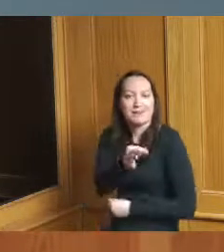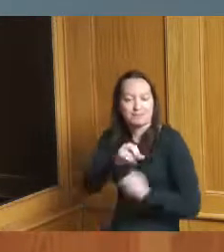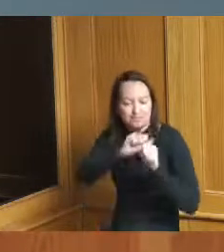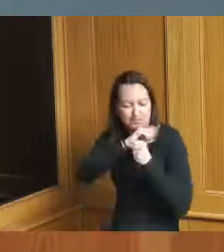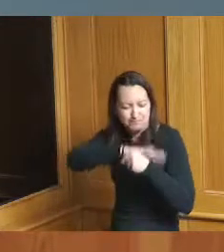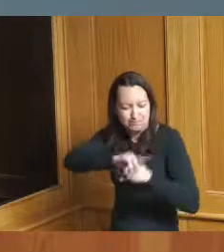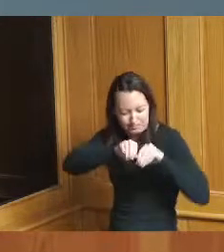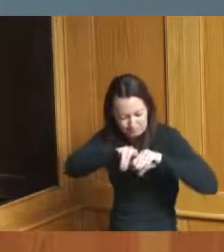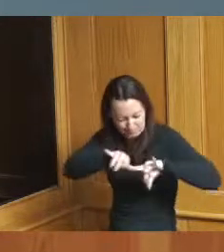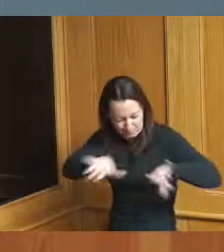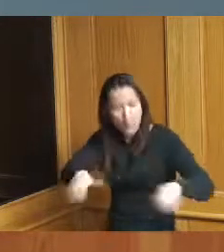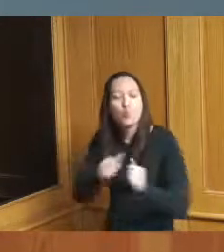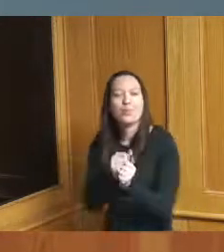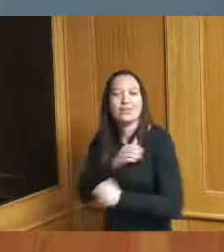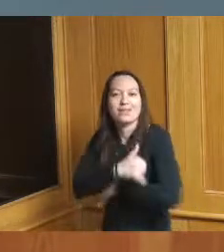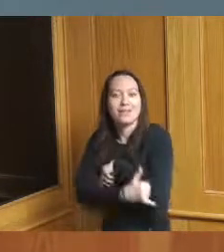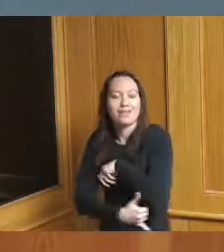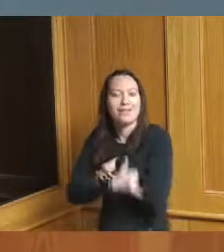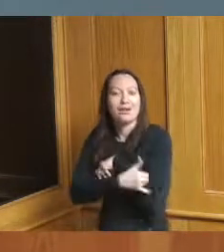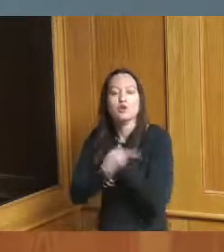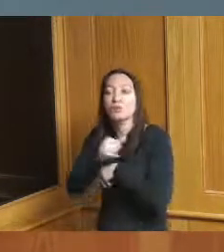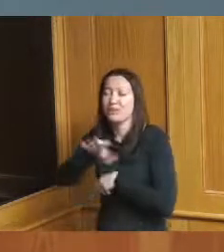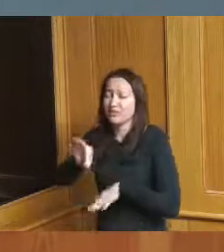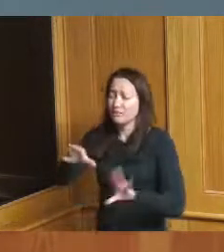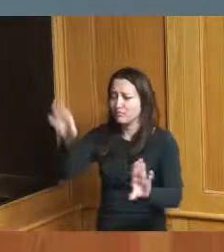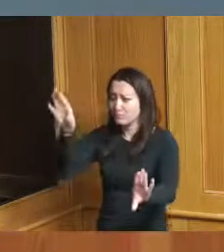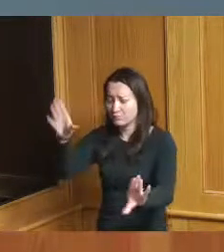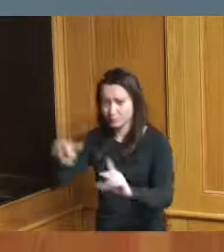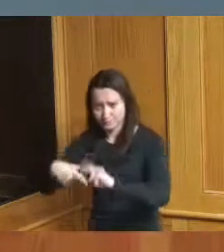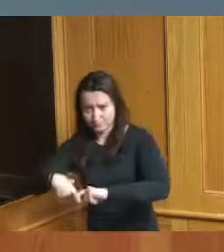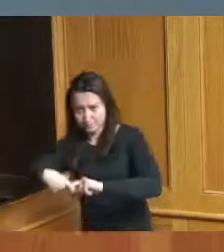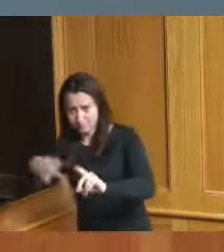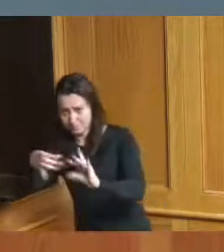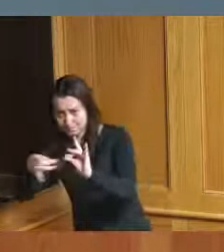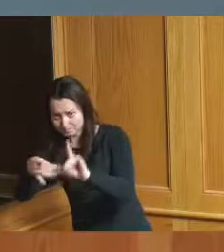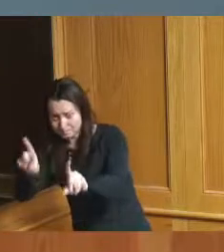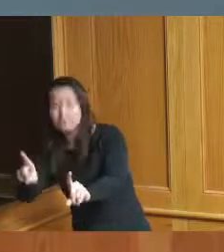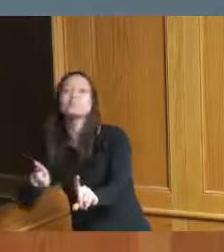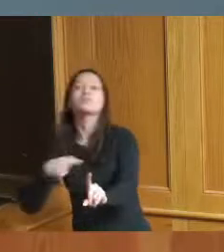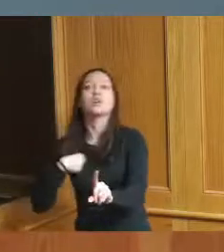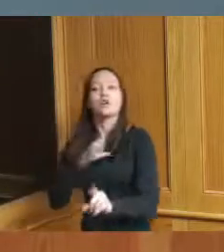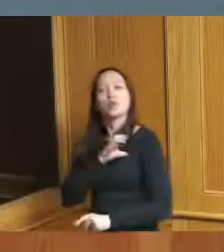through county briefings and let me just say a little bit about that when Commissioner Driehaus